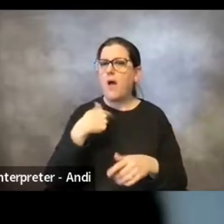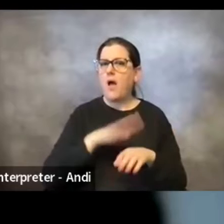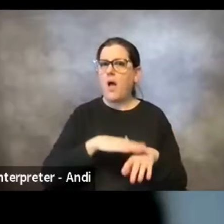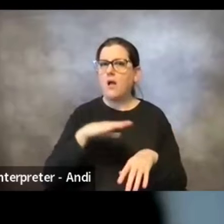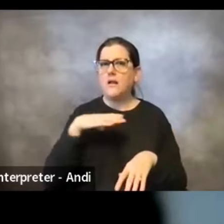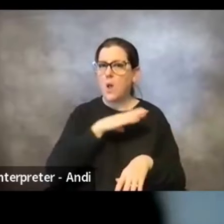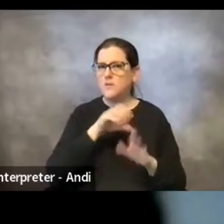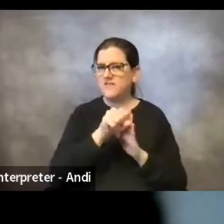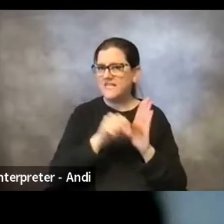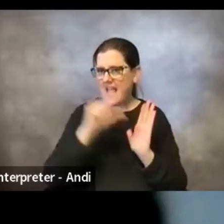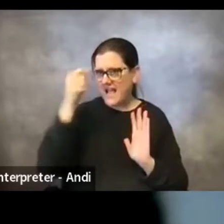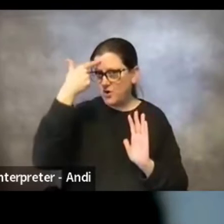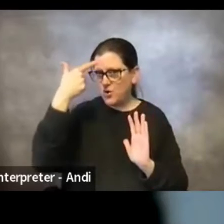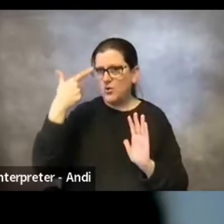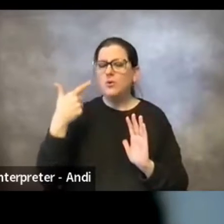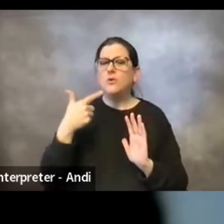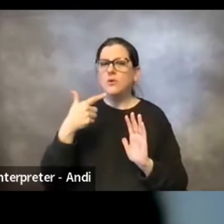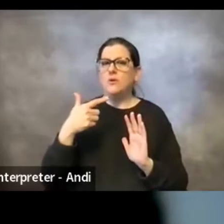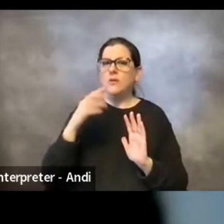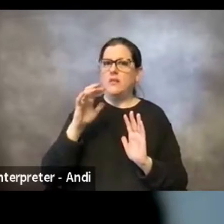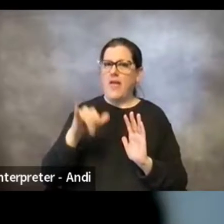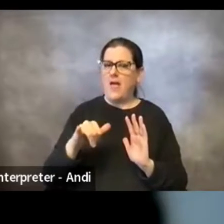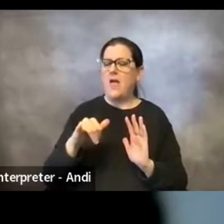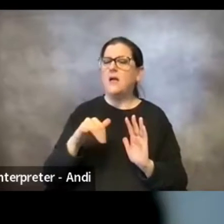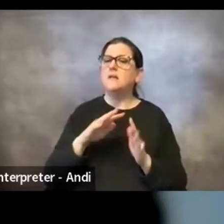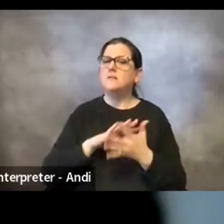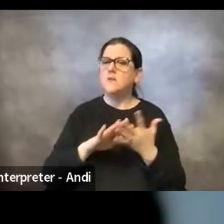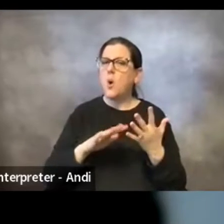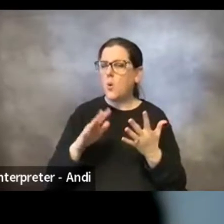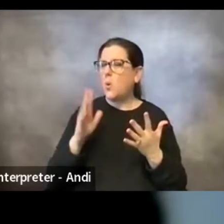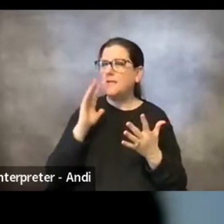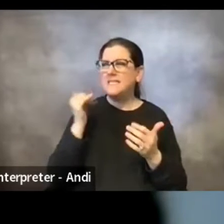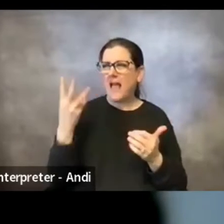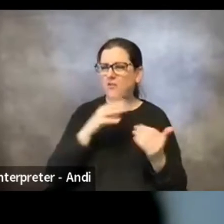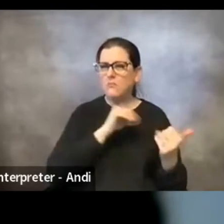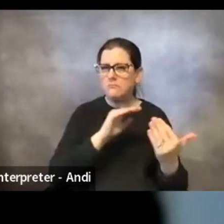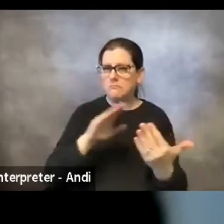our resources that way. So it'll go out and imagine in a number of different ways, and possibly